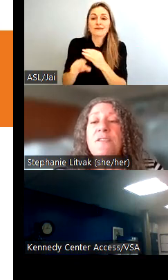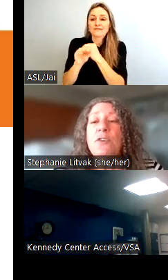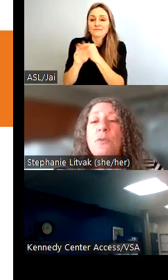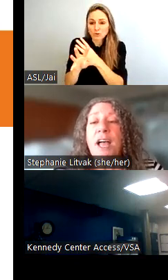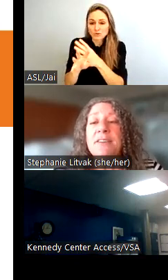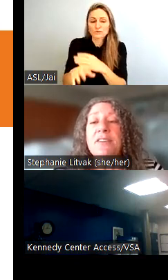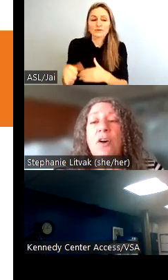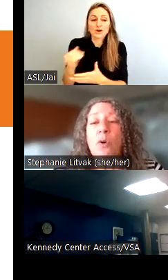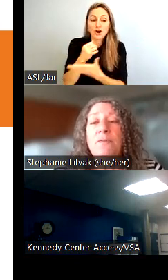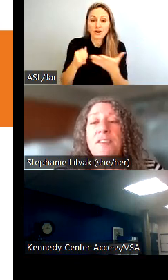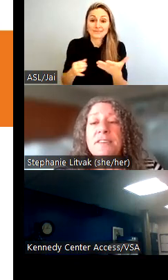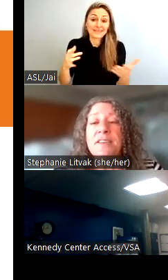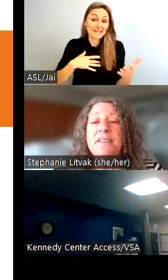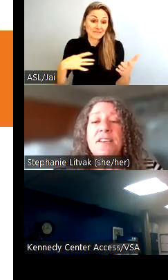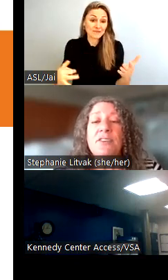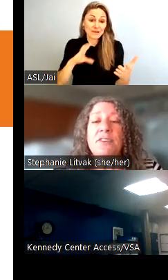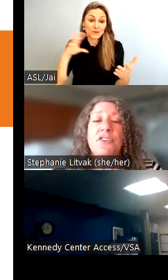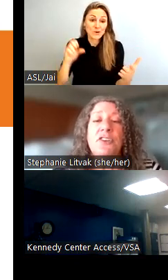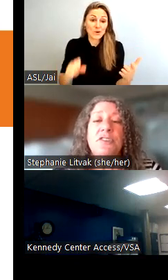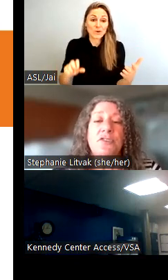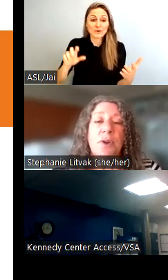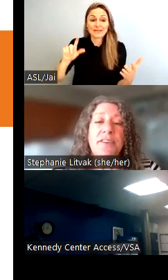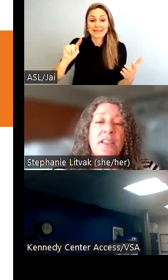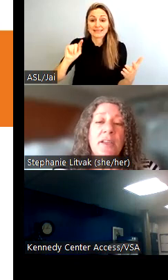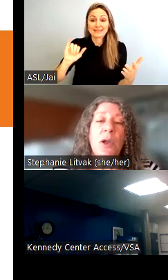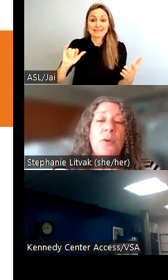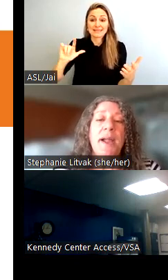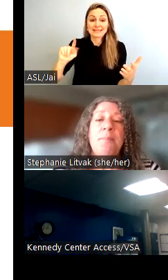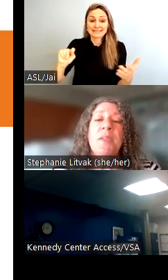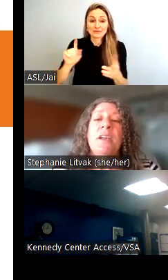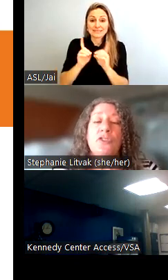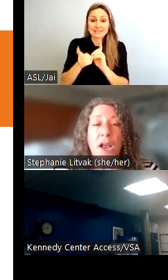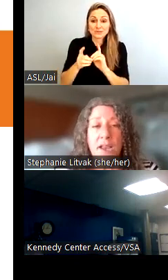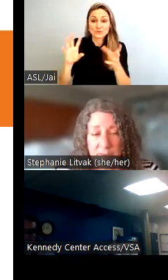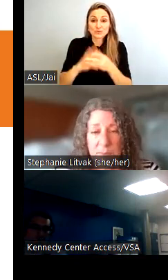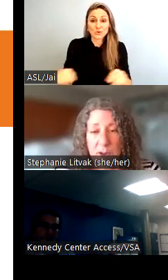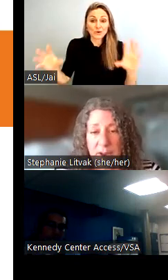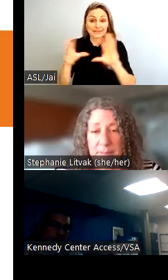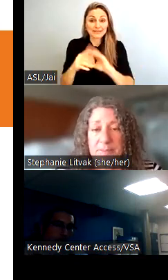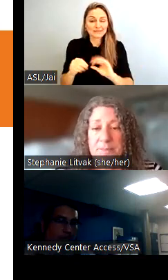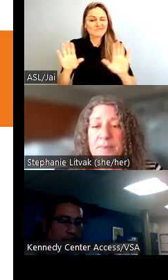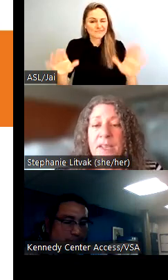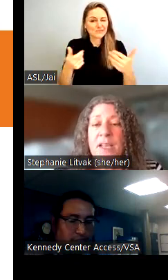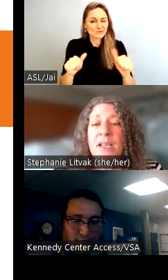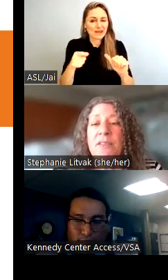If you liked the old VSA TiLT Digital Storytelling Program, try this program.